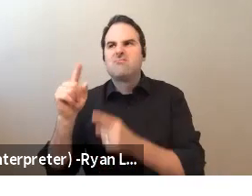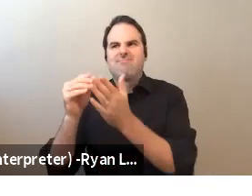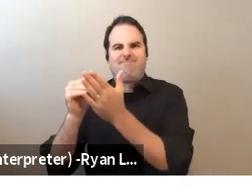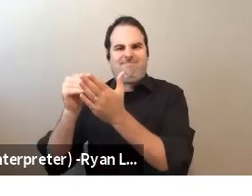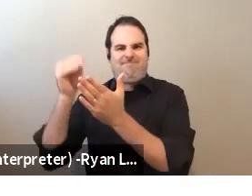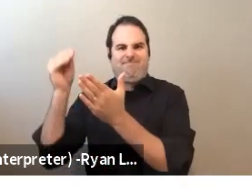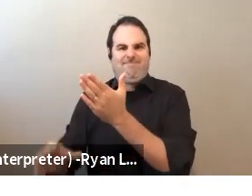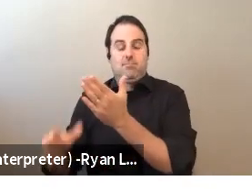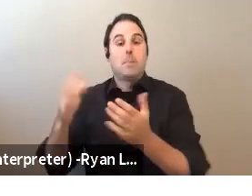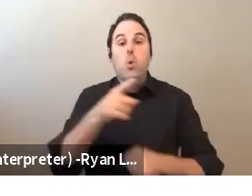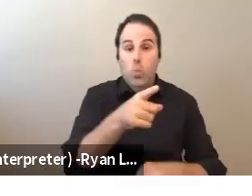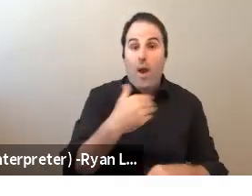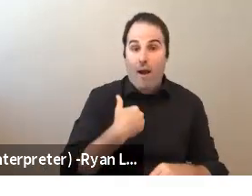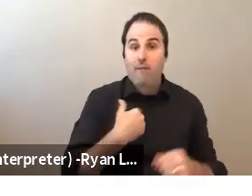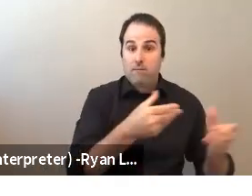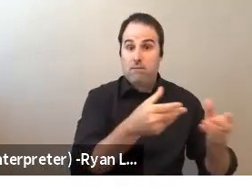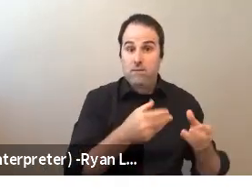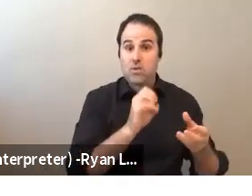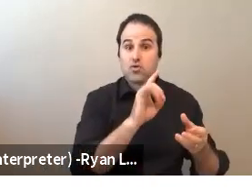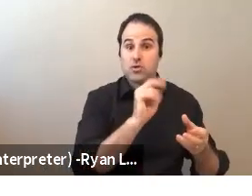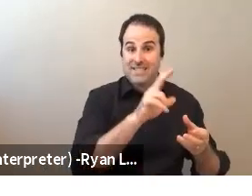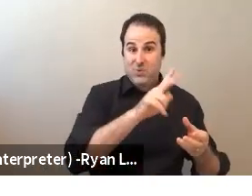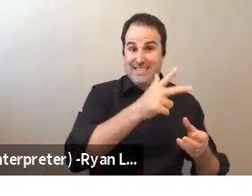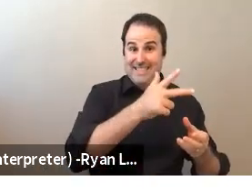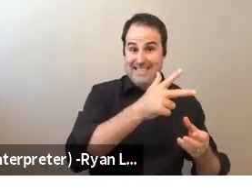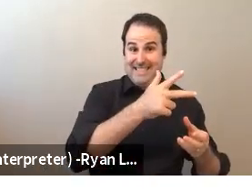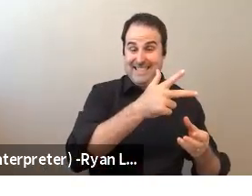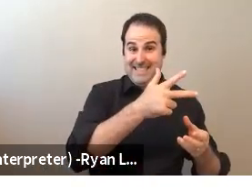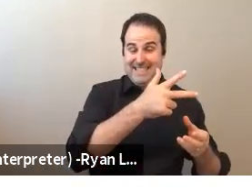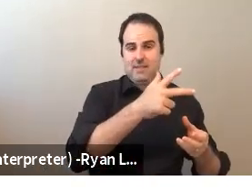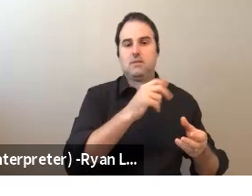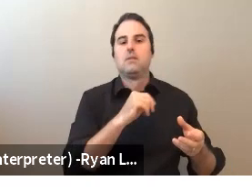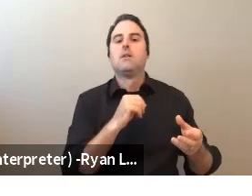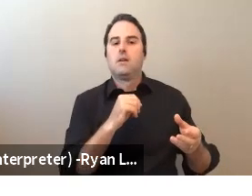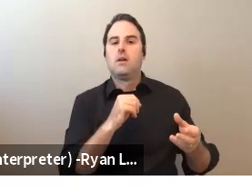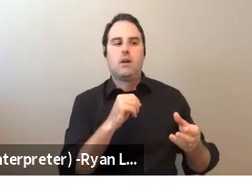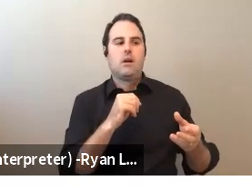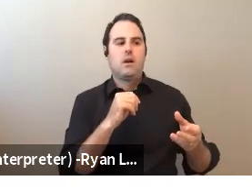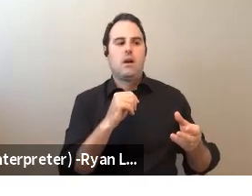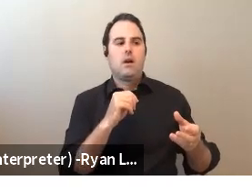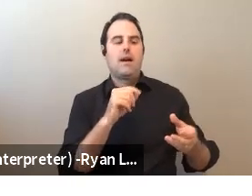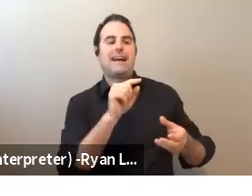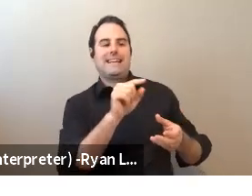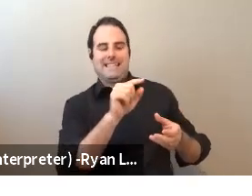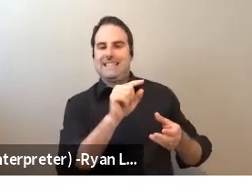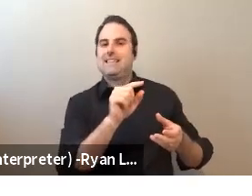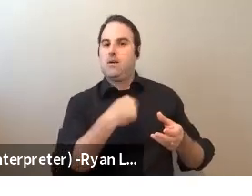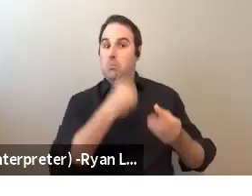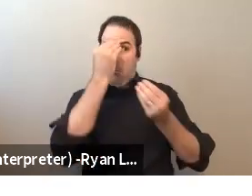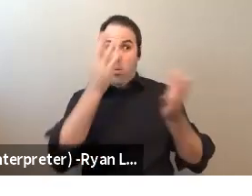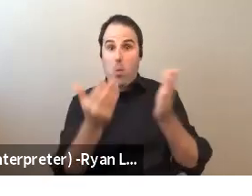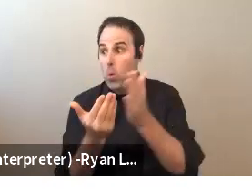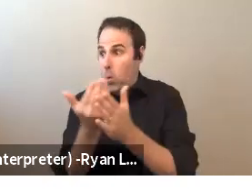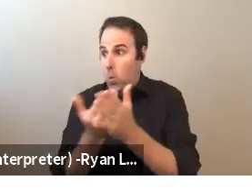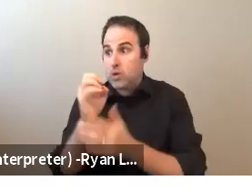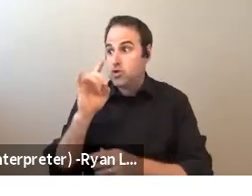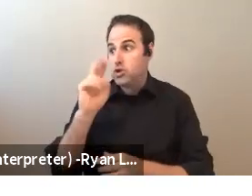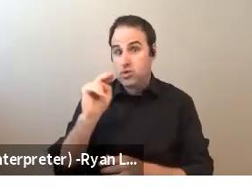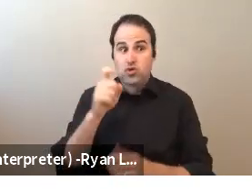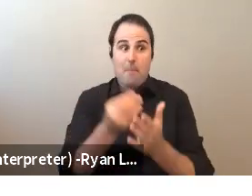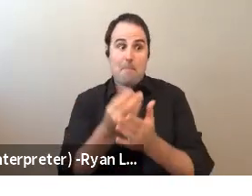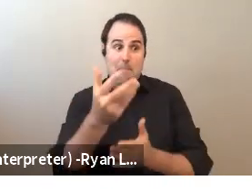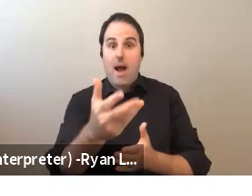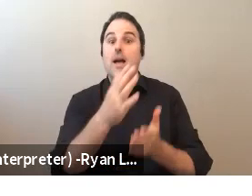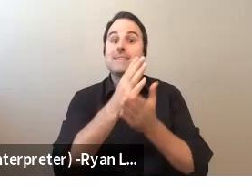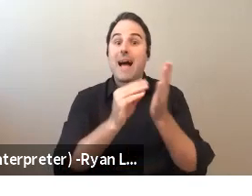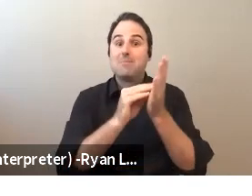Sally Potter: And you will have students in your classes that know that they should be buying edition three me but then they see that the second edition.